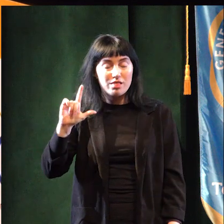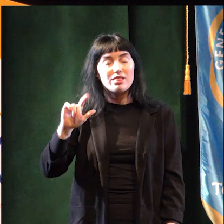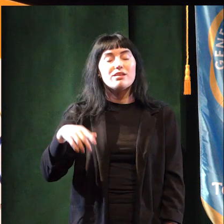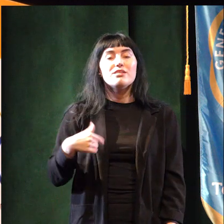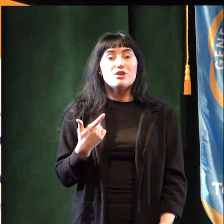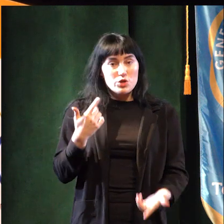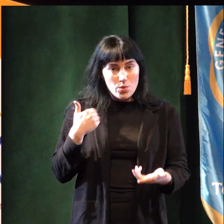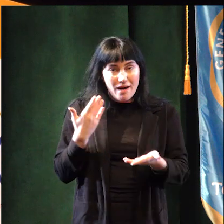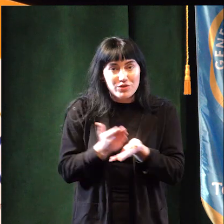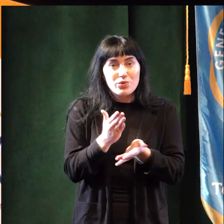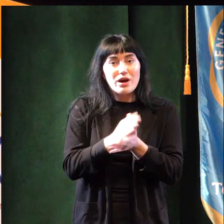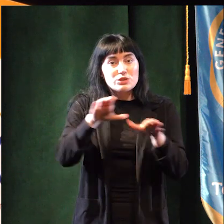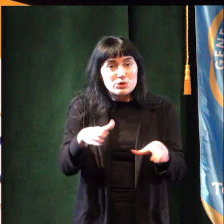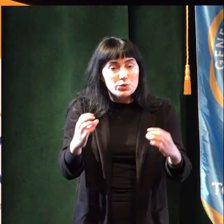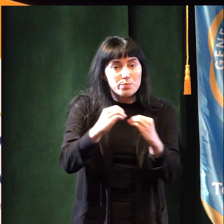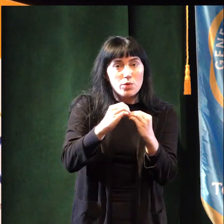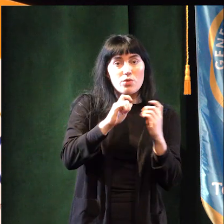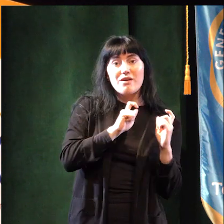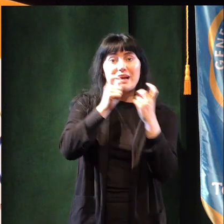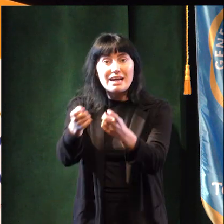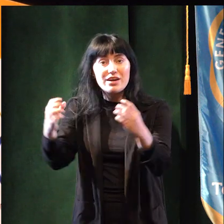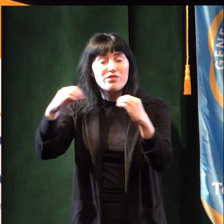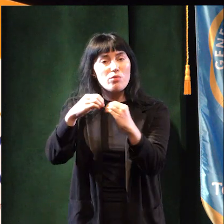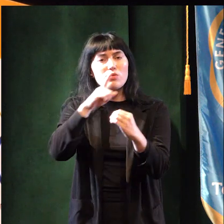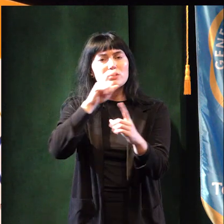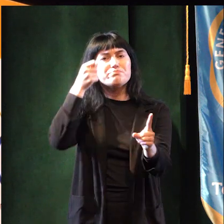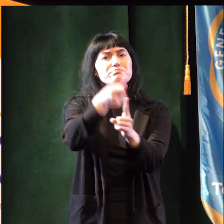right to do more to give more and to make a profound difference in your home